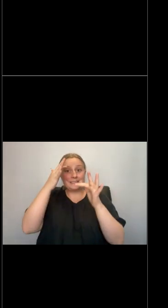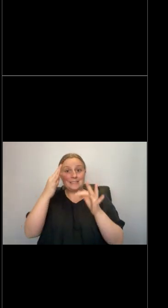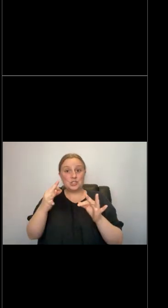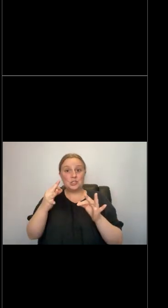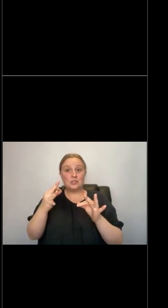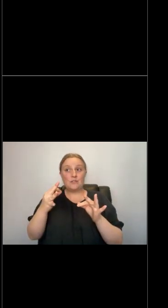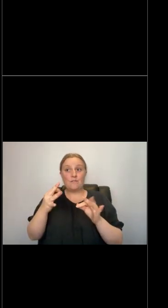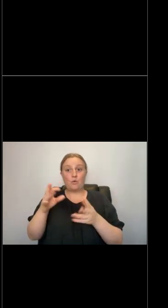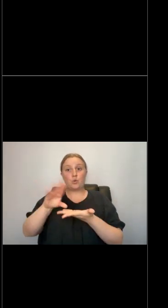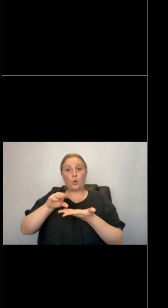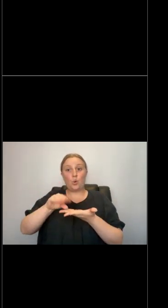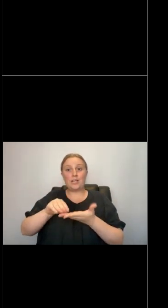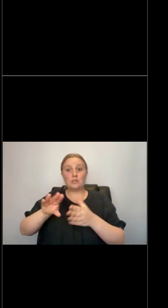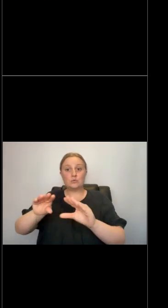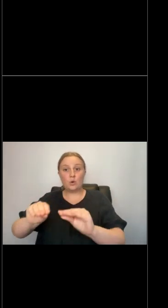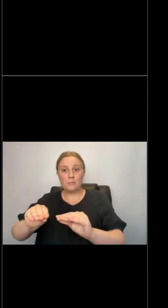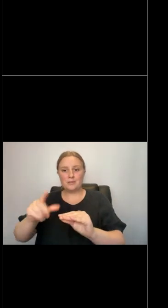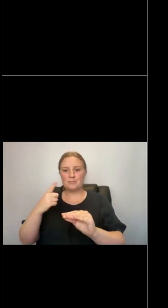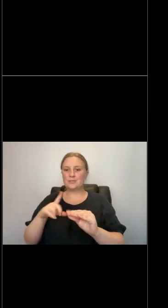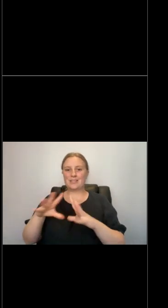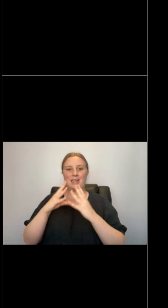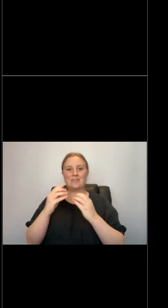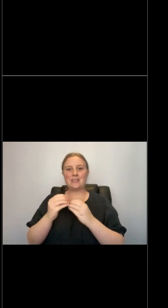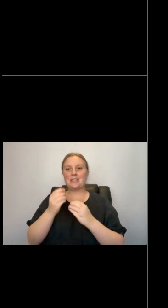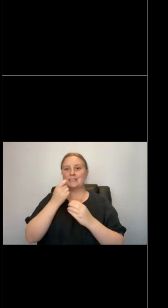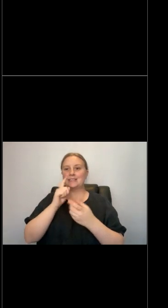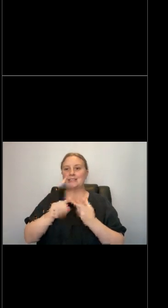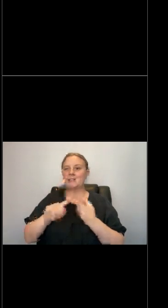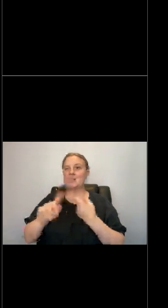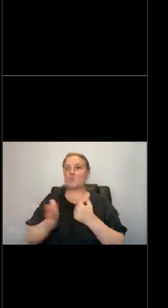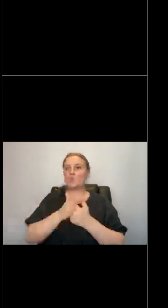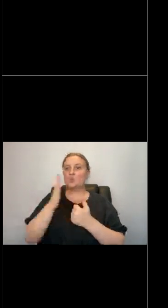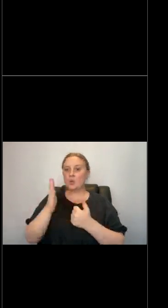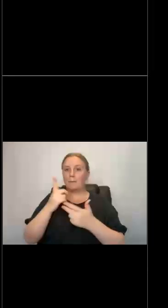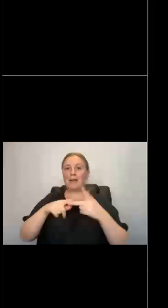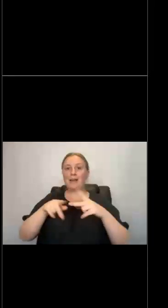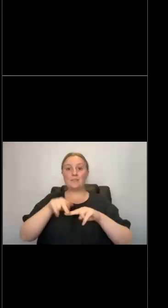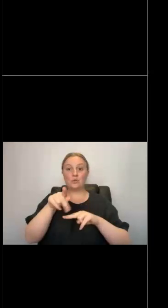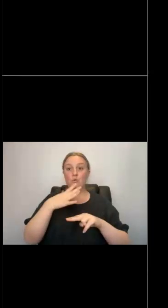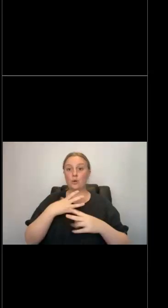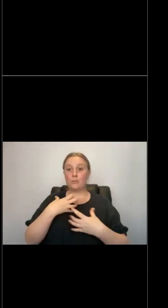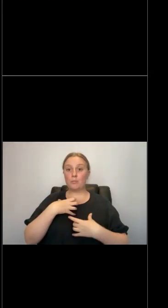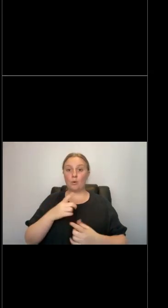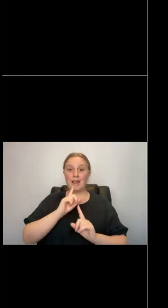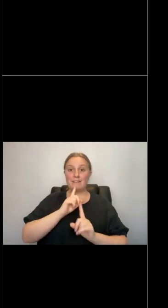But if you want any information or advice about the recording of hearings, please do not hesitate to contact me